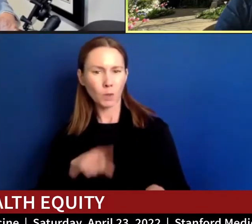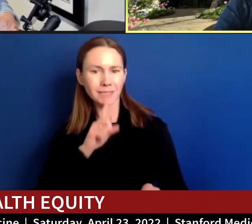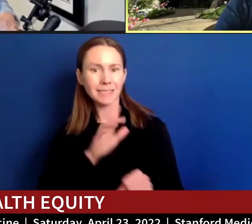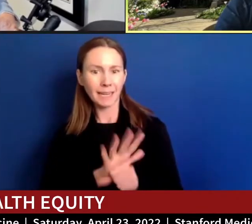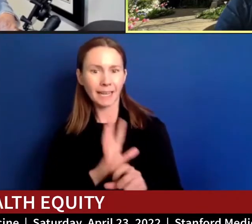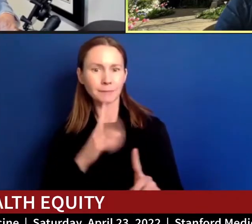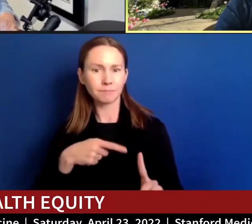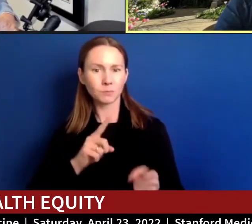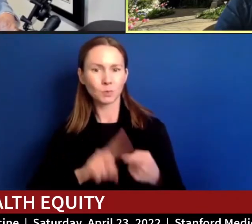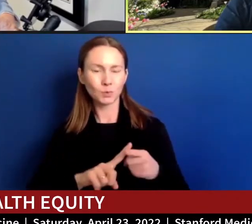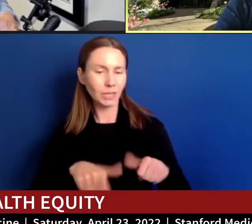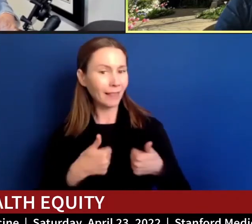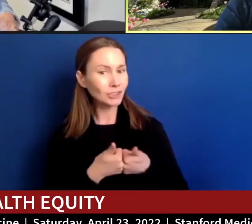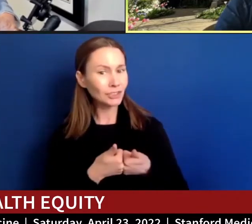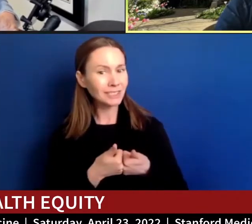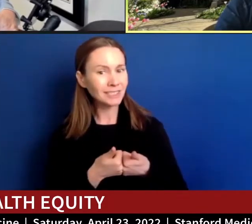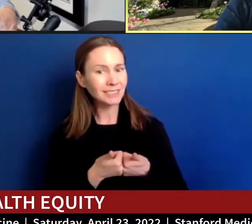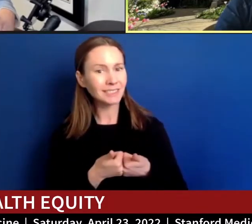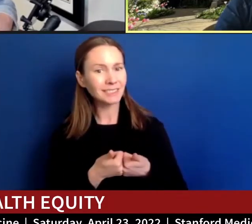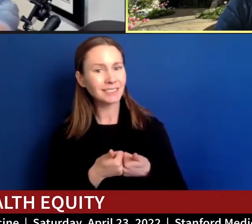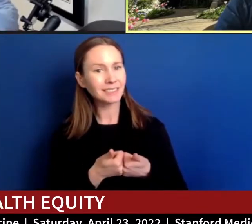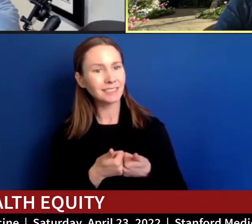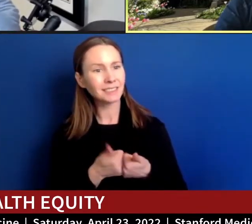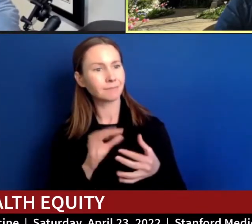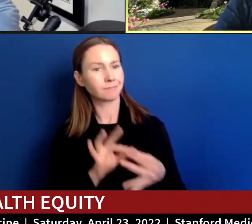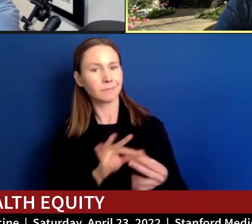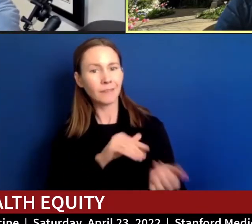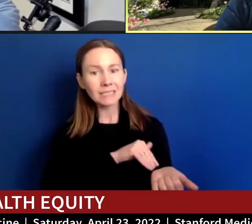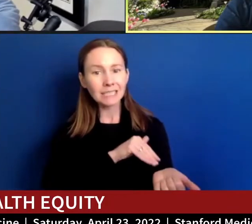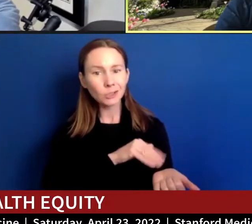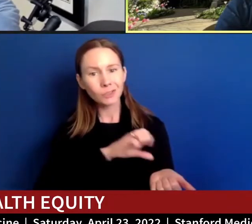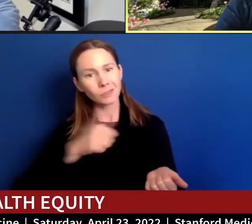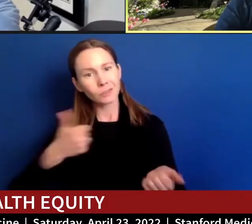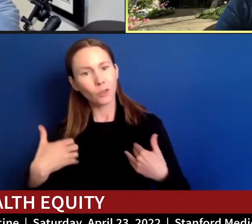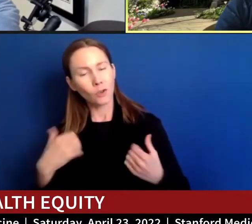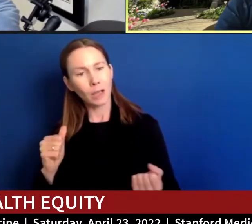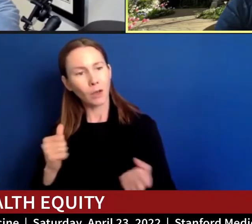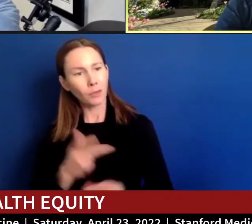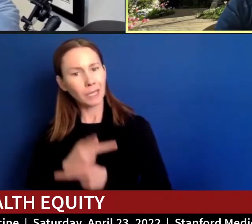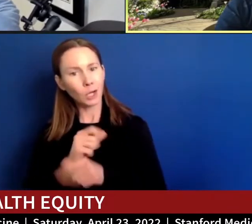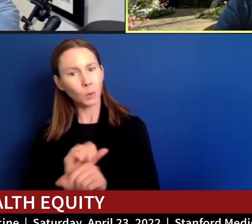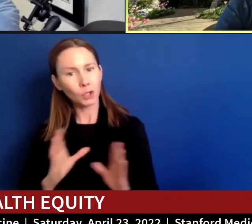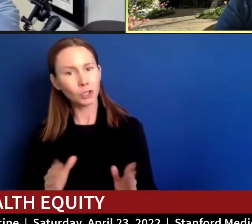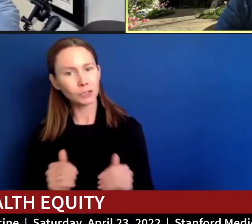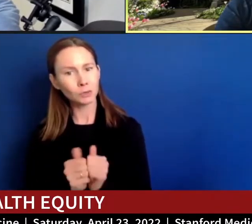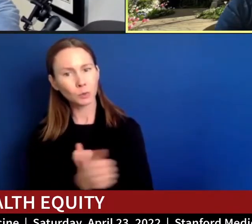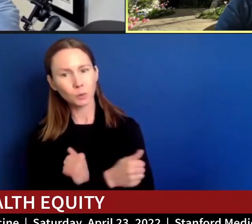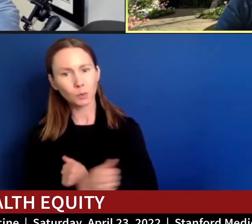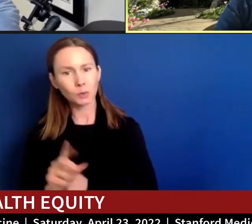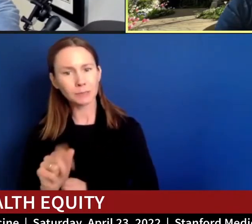to challenges of physicians and other healthcare workers with disabilities? If not, are there plans